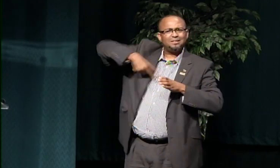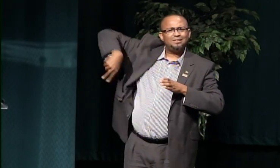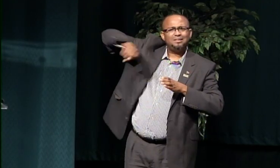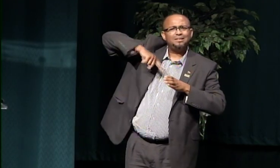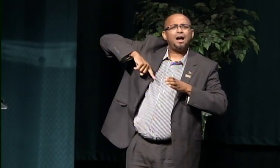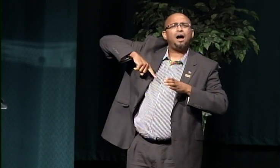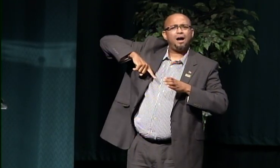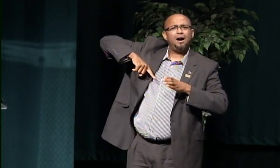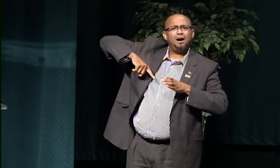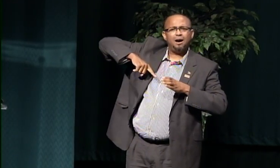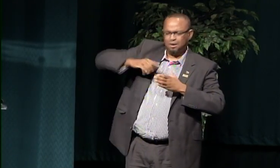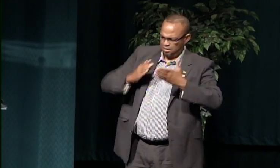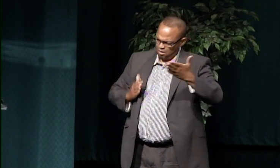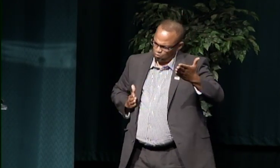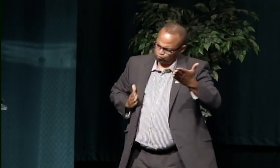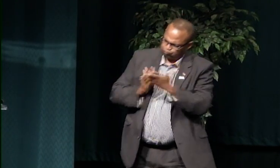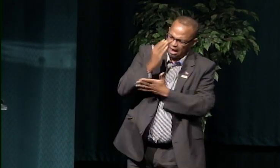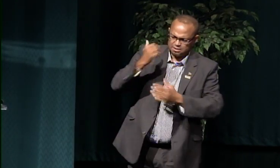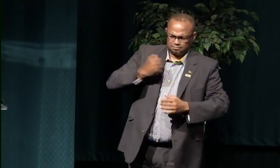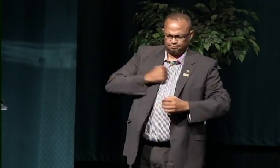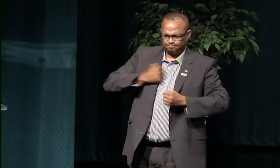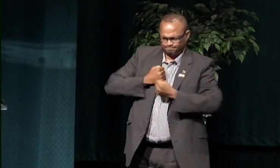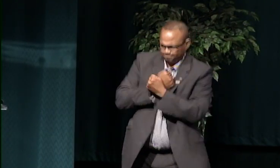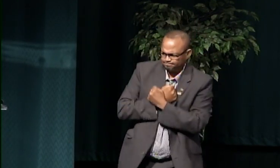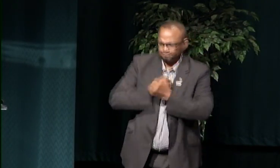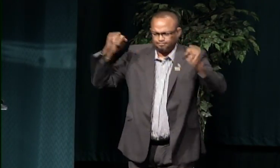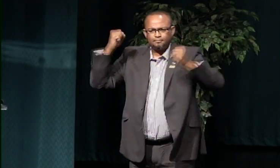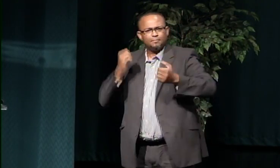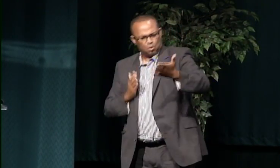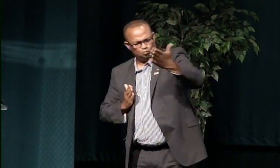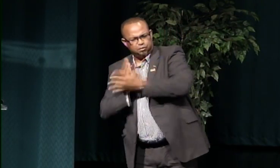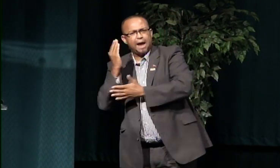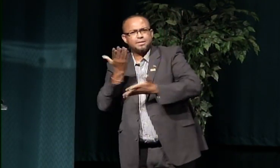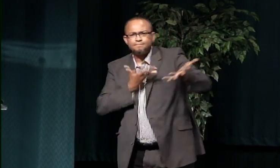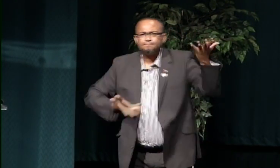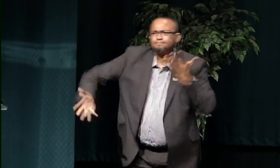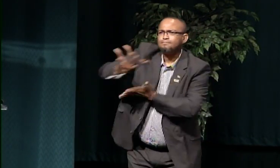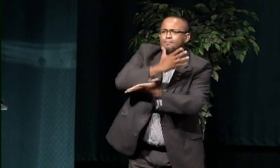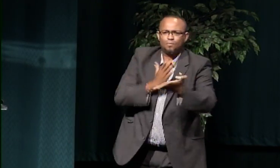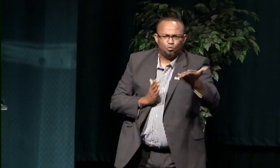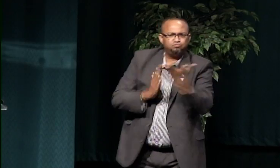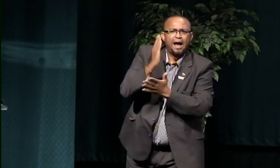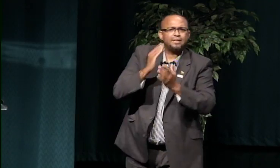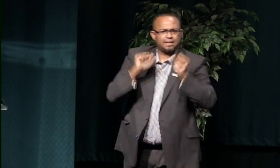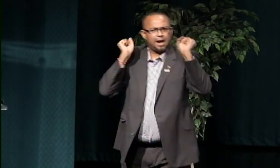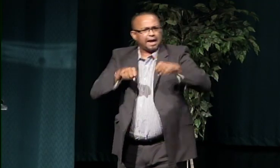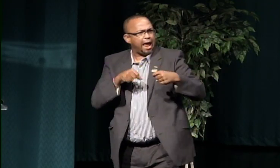So when we talk about civil rights,